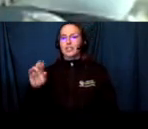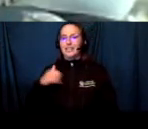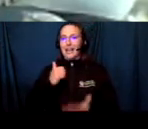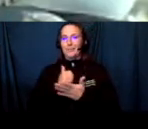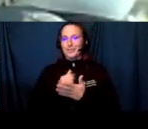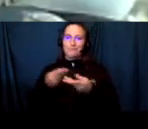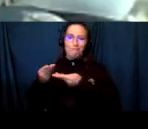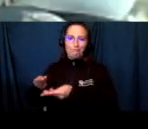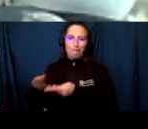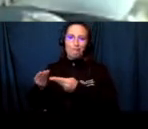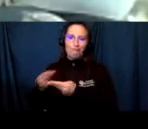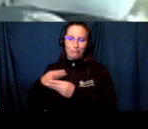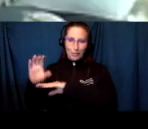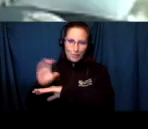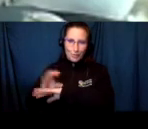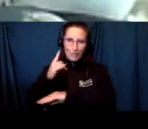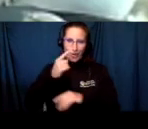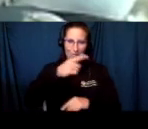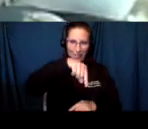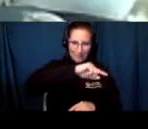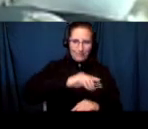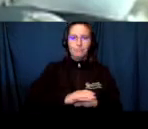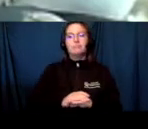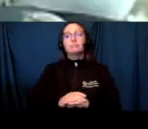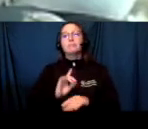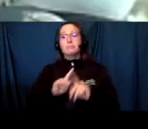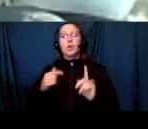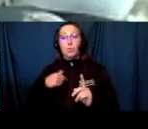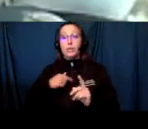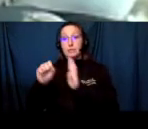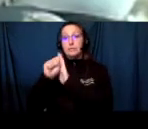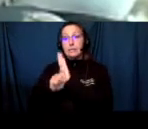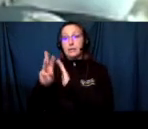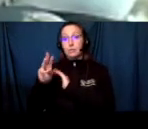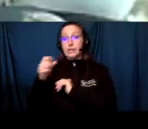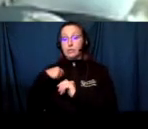as mandated by the state of Wisconsin, track the screening results and